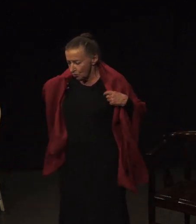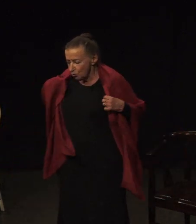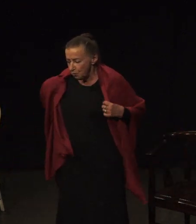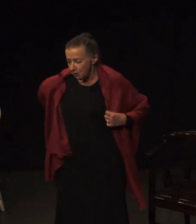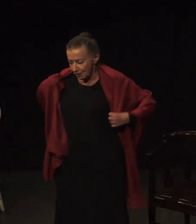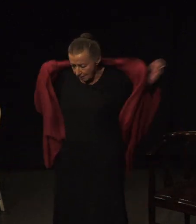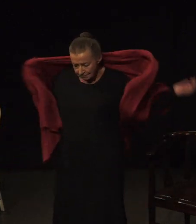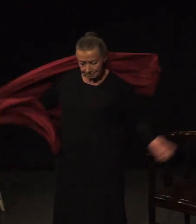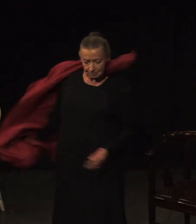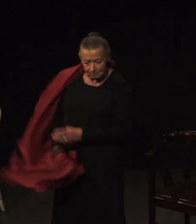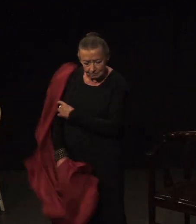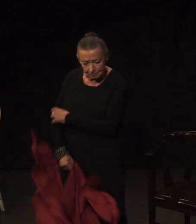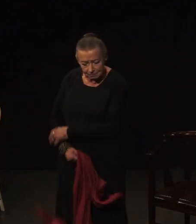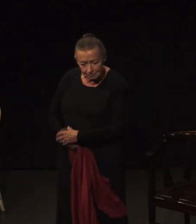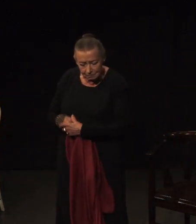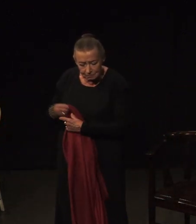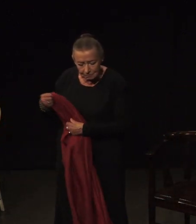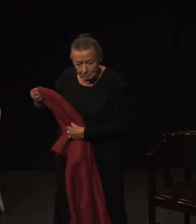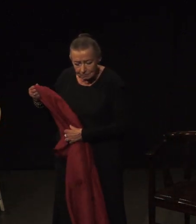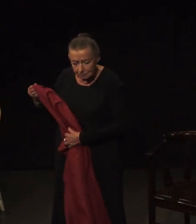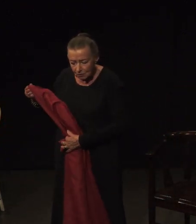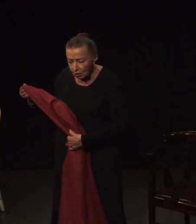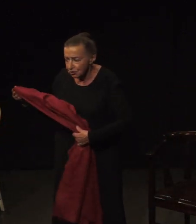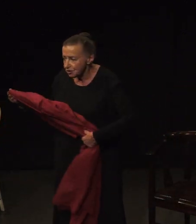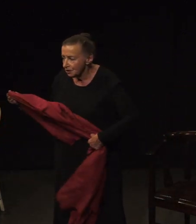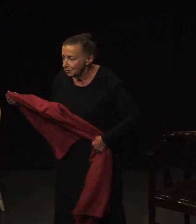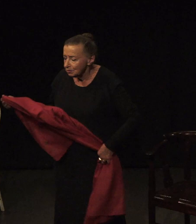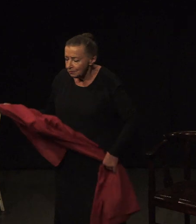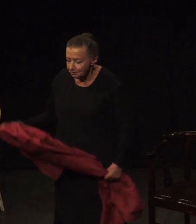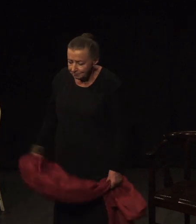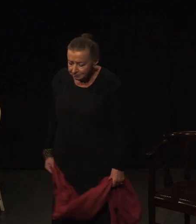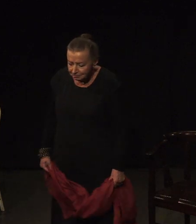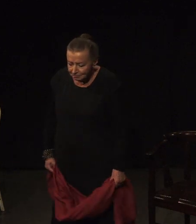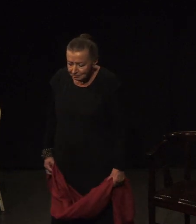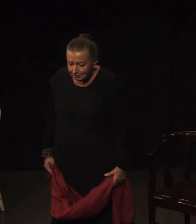"Stupid woman." He walked off,